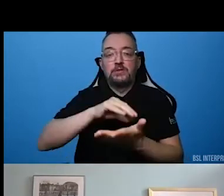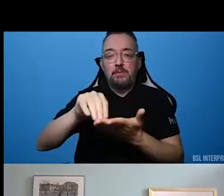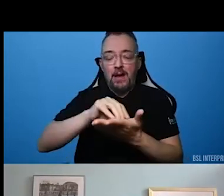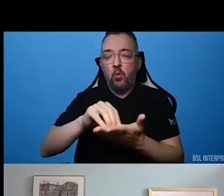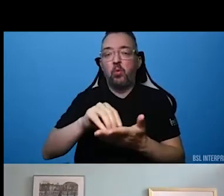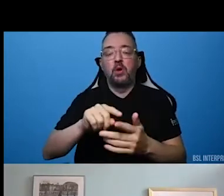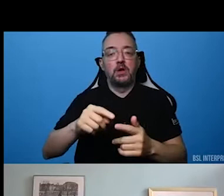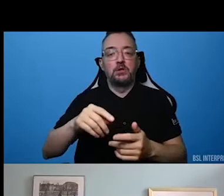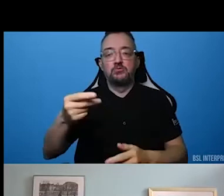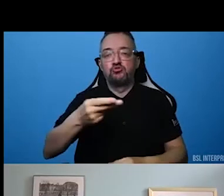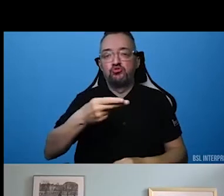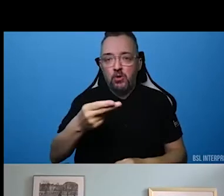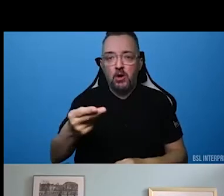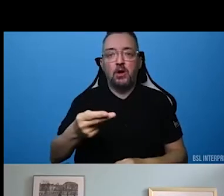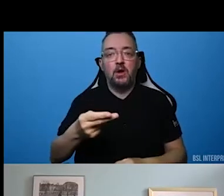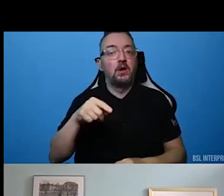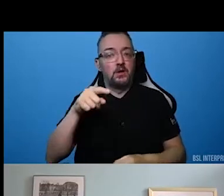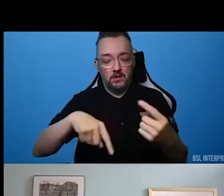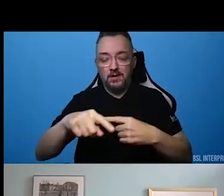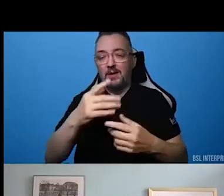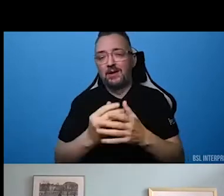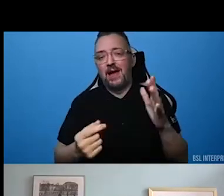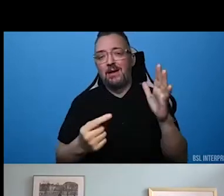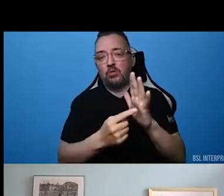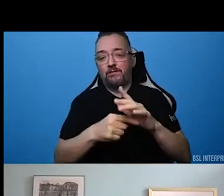have long been seen as central to Scotland's economic growth